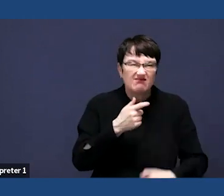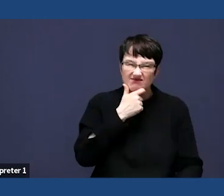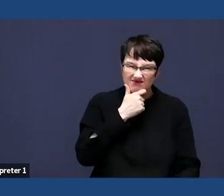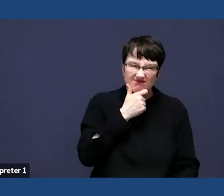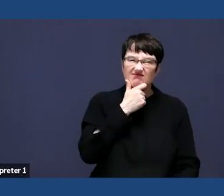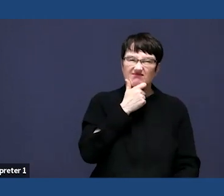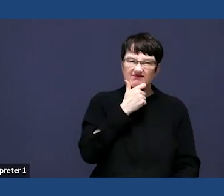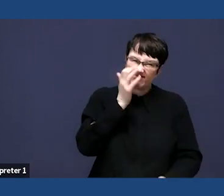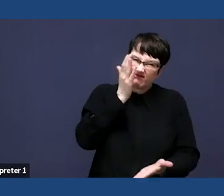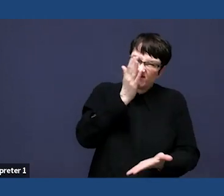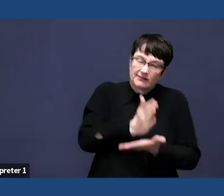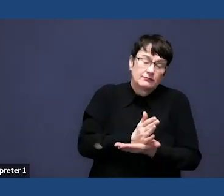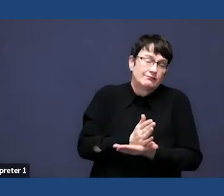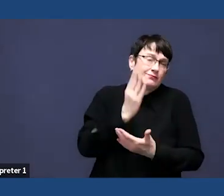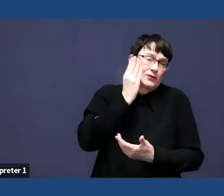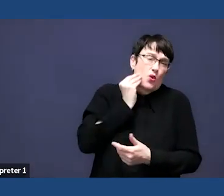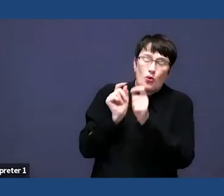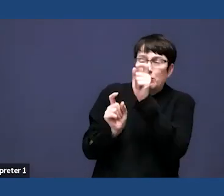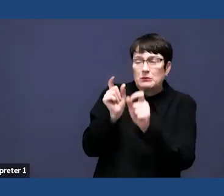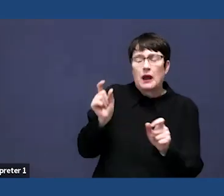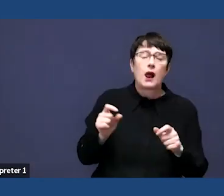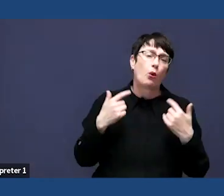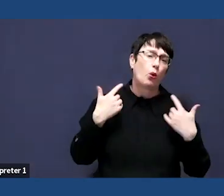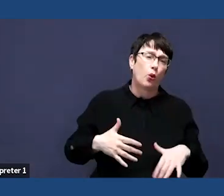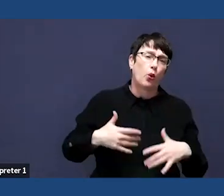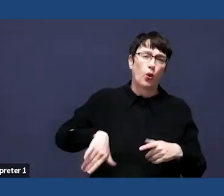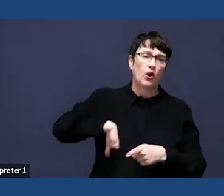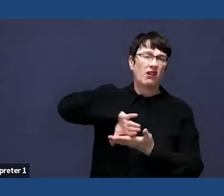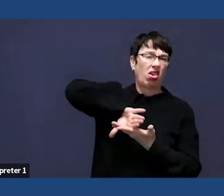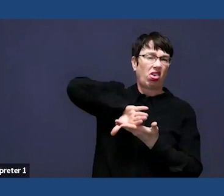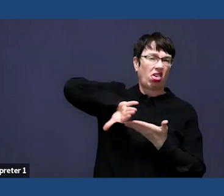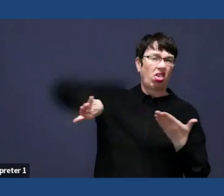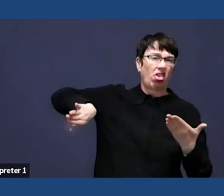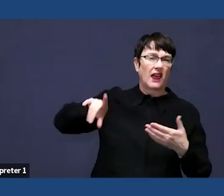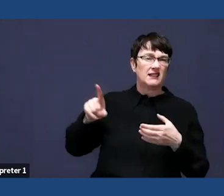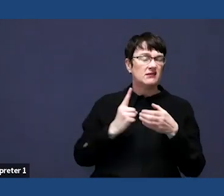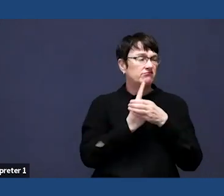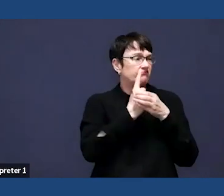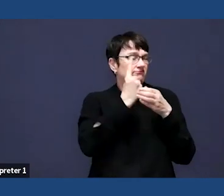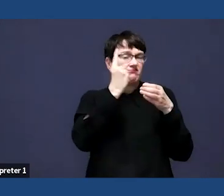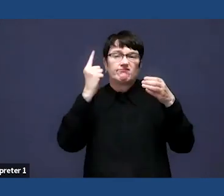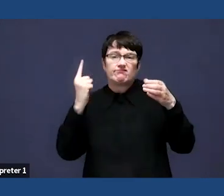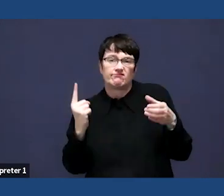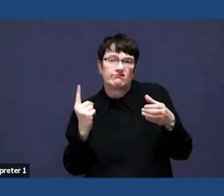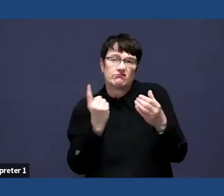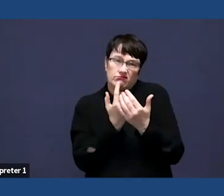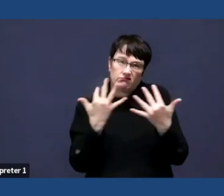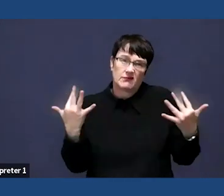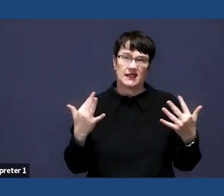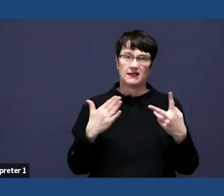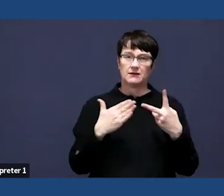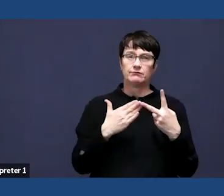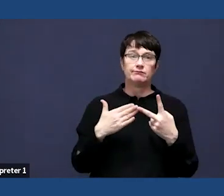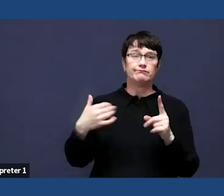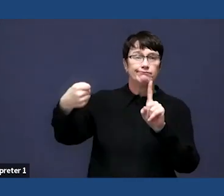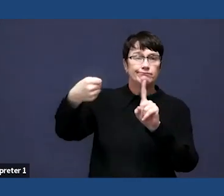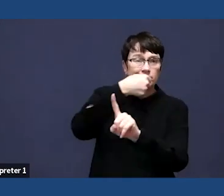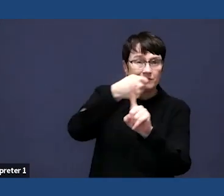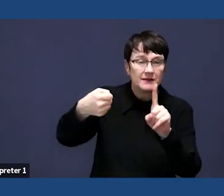Violence and abuse, for example, was discussed in 2011, in 2012, in 2014, in 2017.